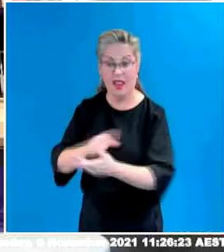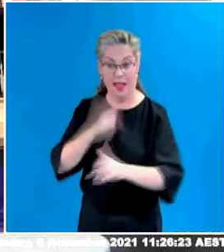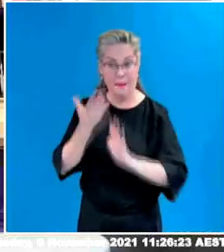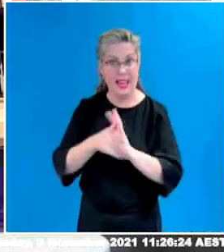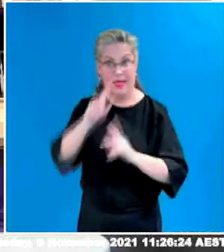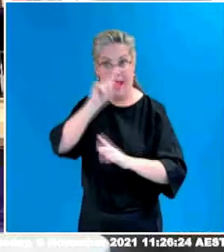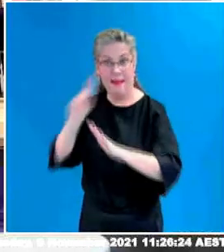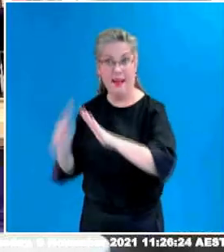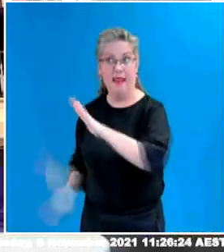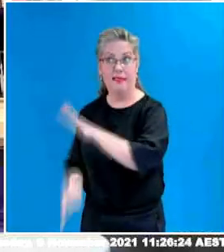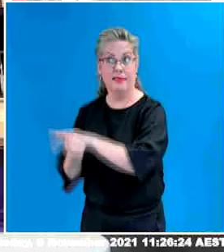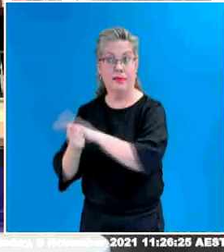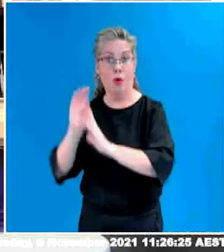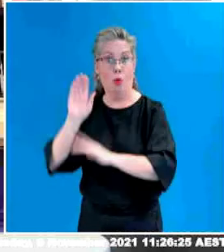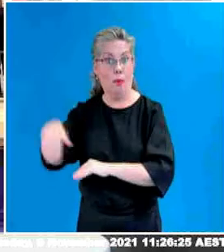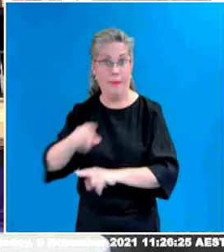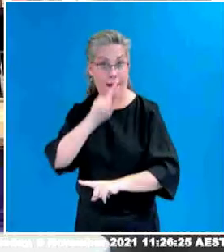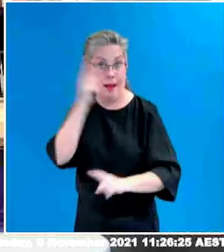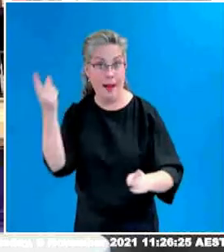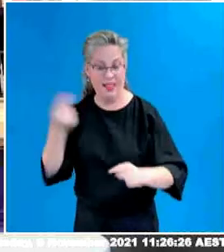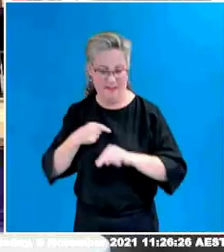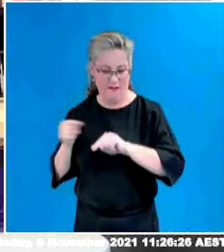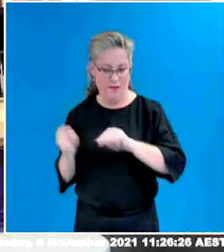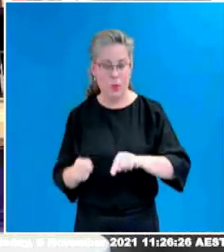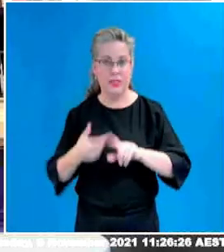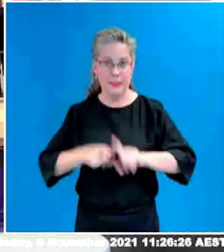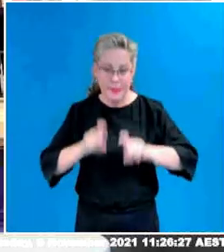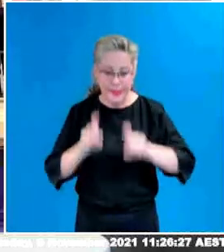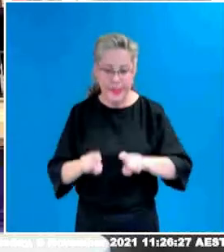But there is a lot greater awareness and education around it.